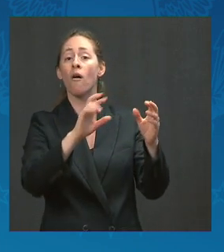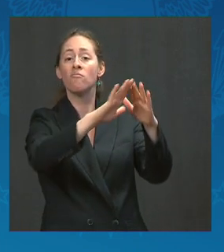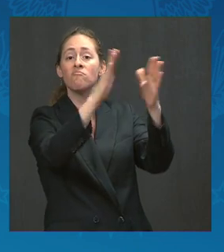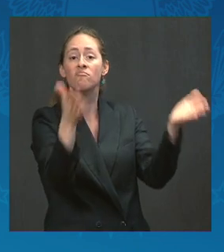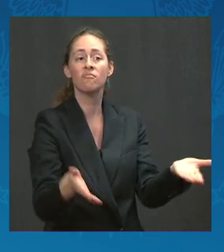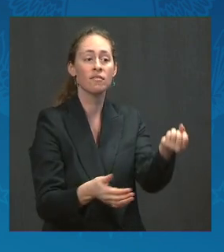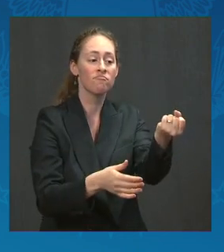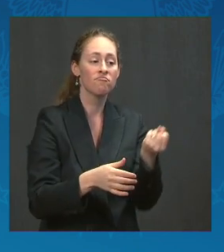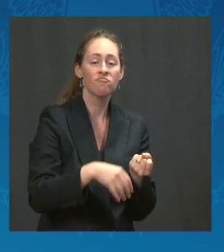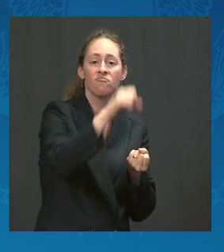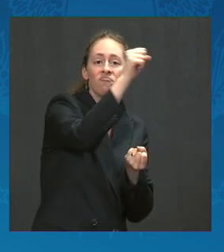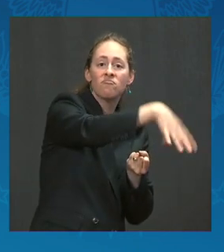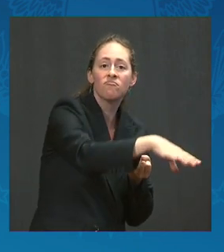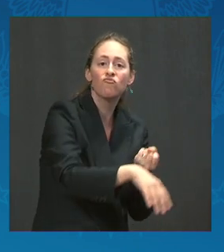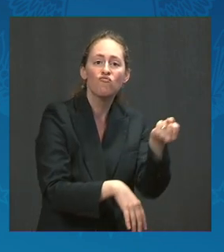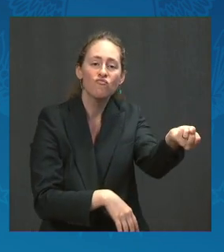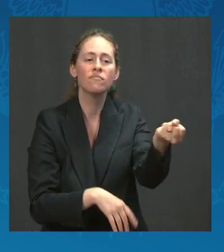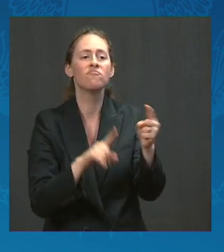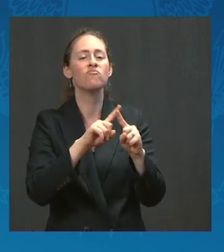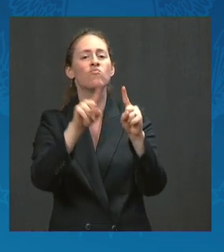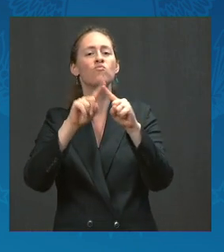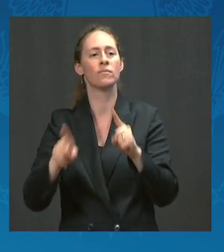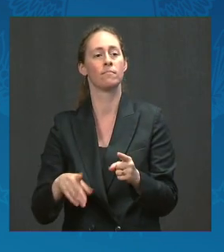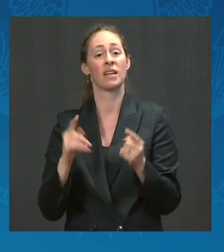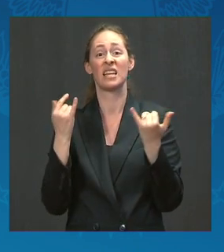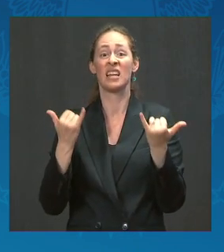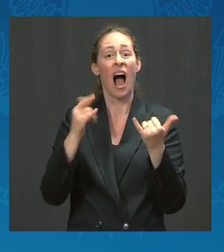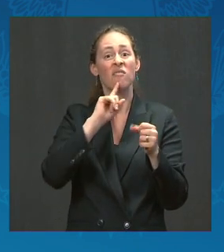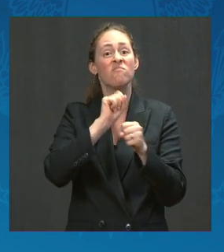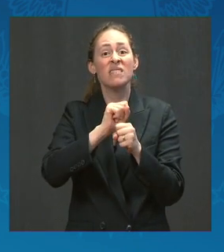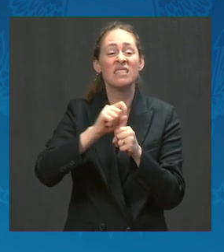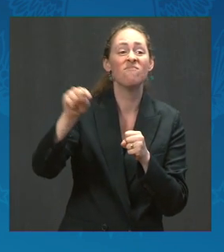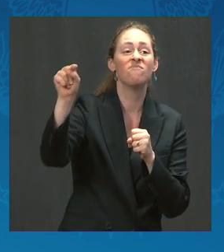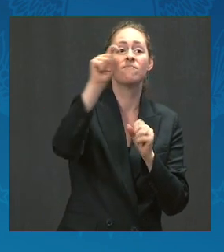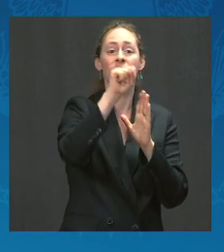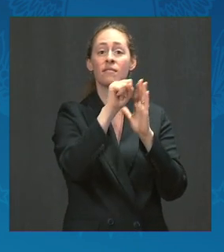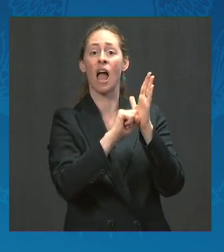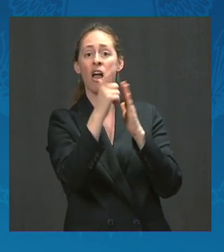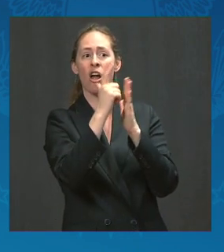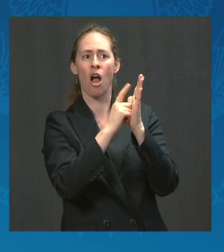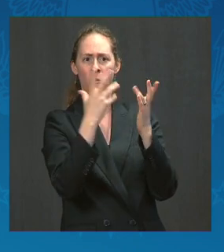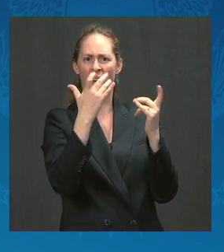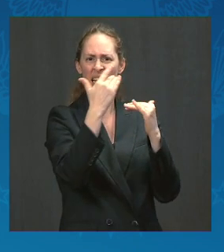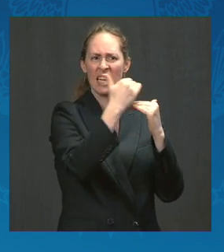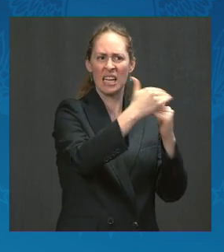But now, state legislatures are trying to limit these options,